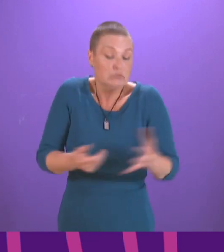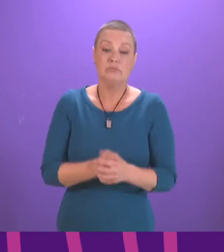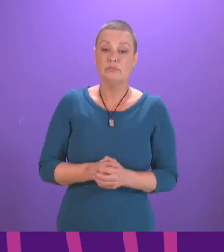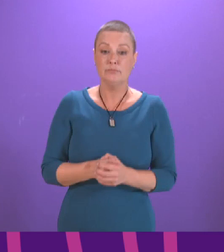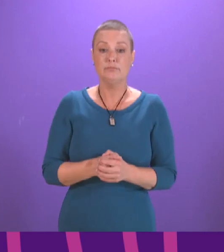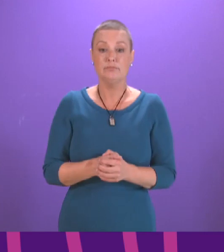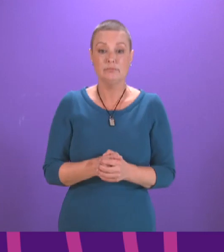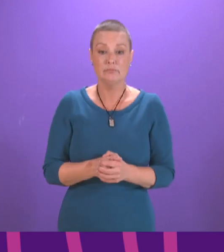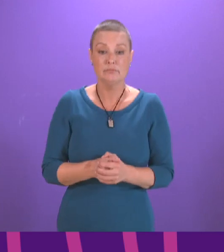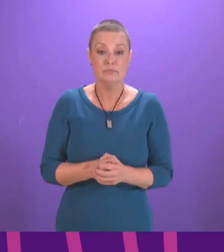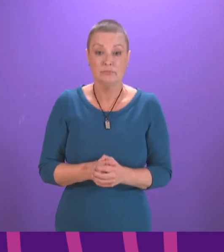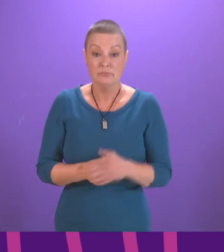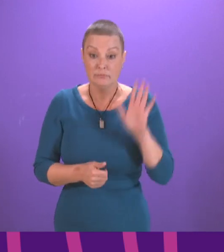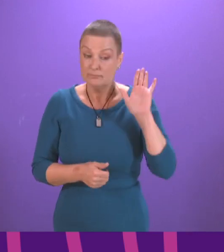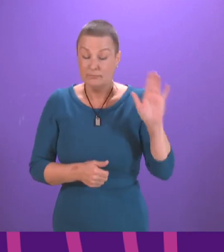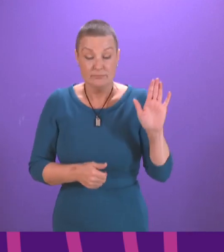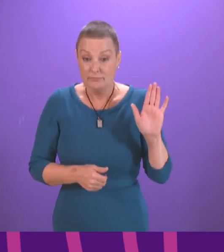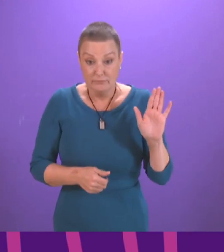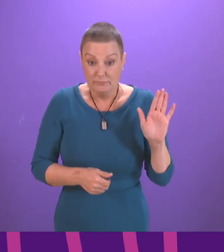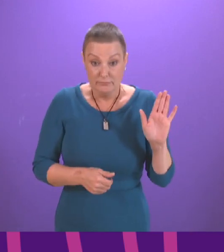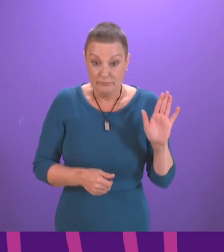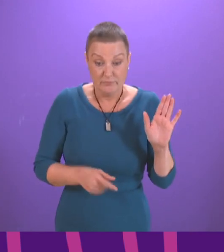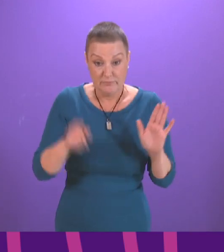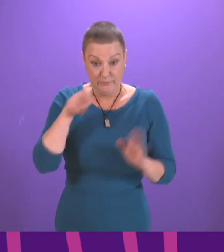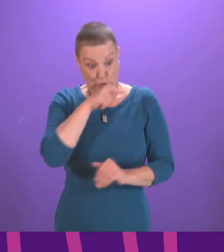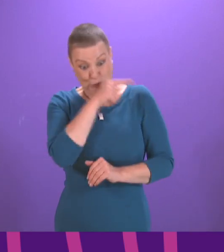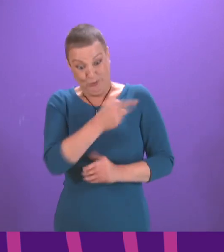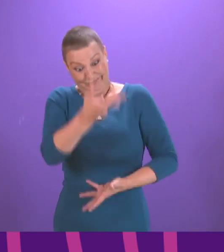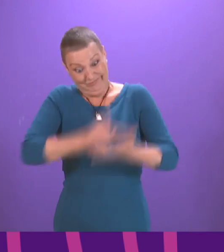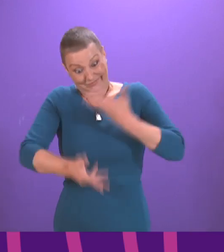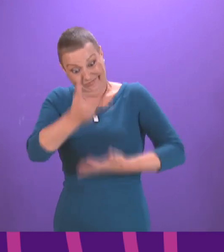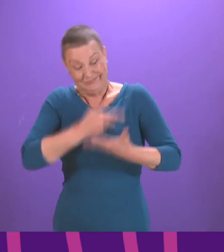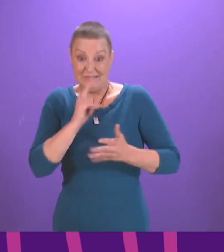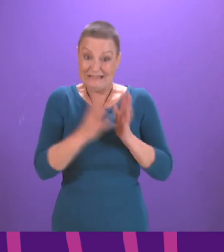Like Patrick Harvie, I do not know whether the examples that he narrated to the chamber